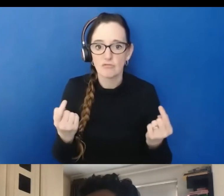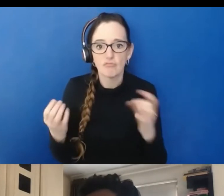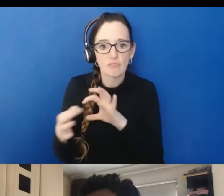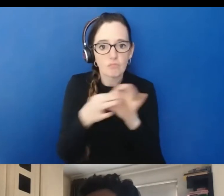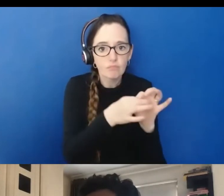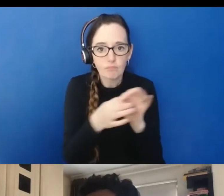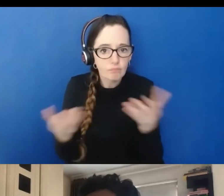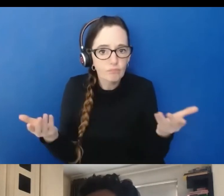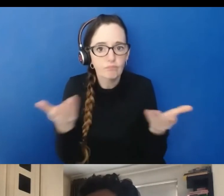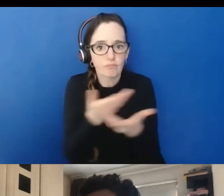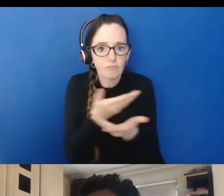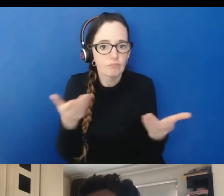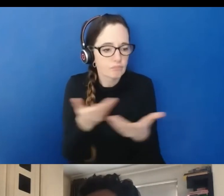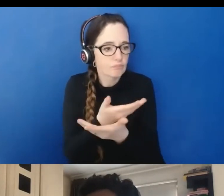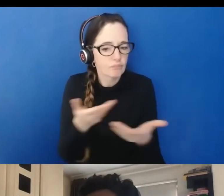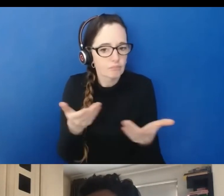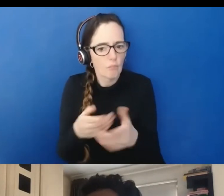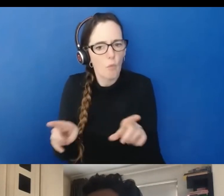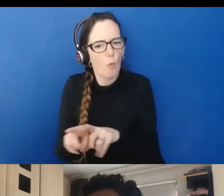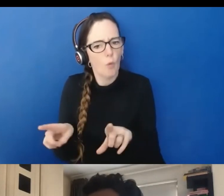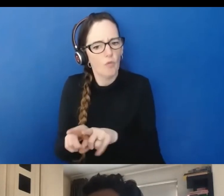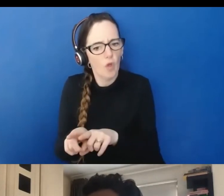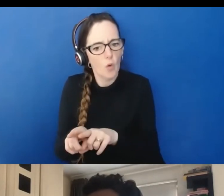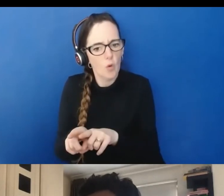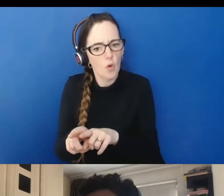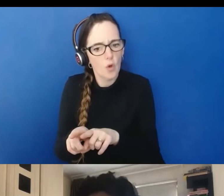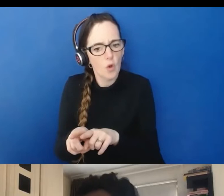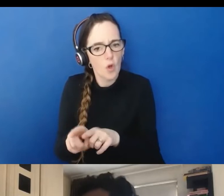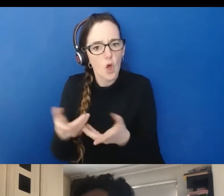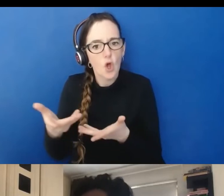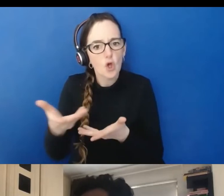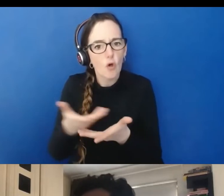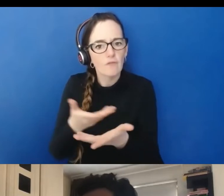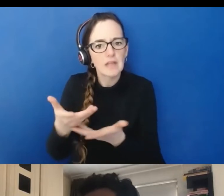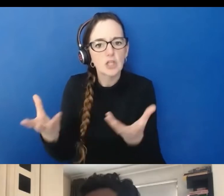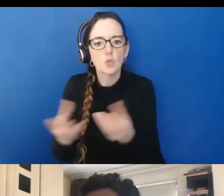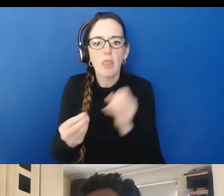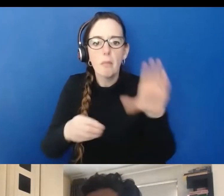But, at the same time, establish a conversation with places and people they work with,